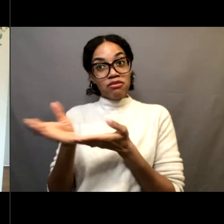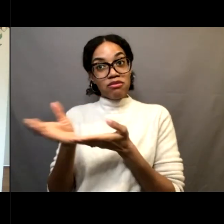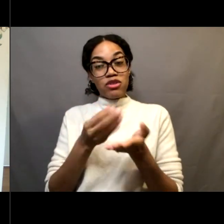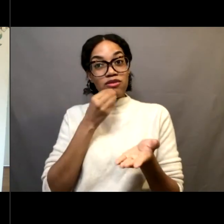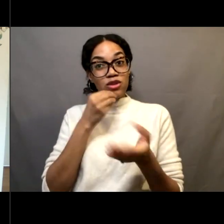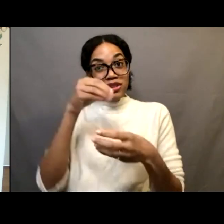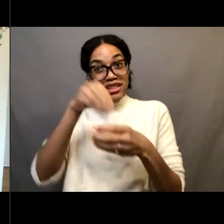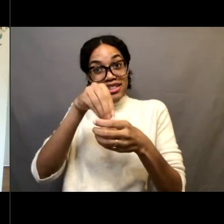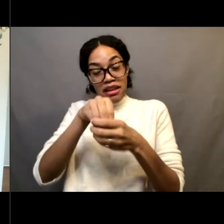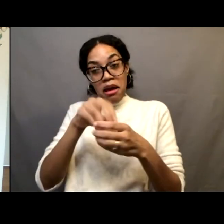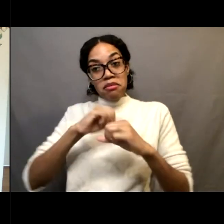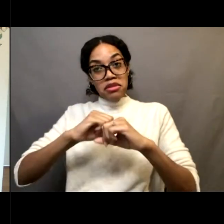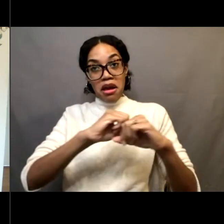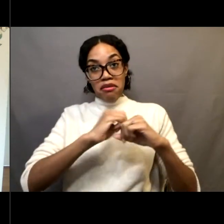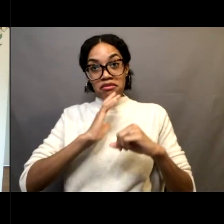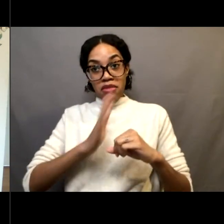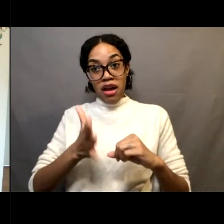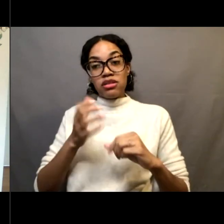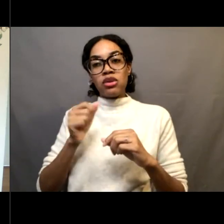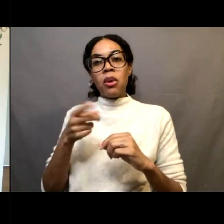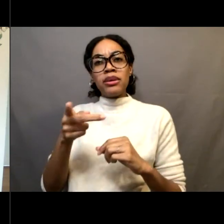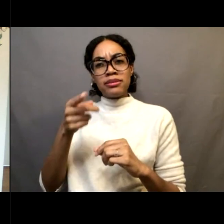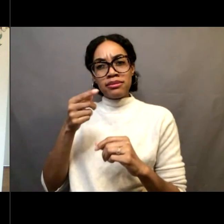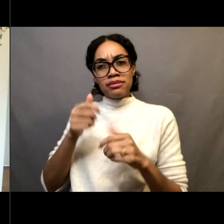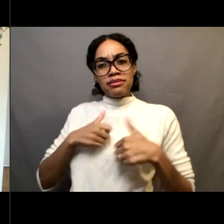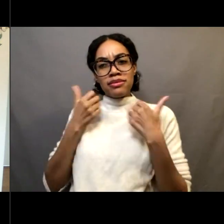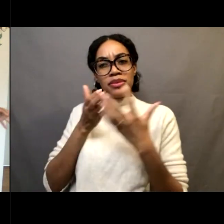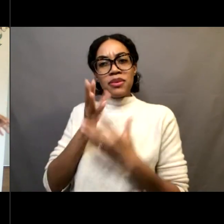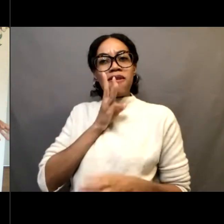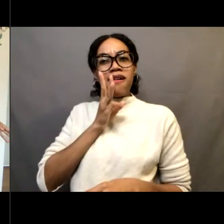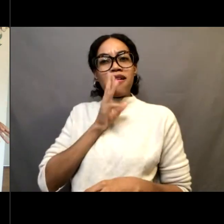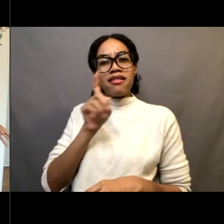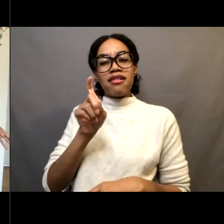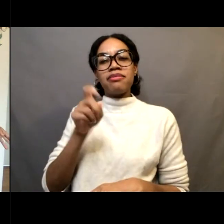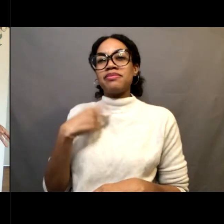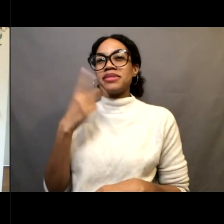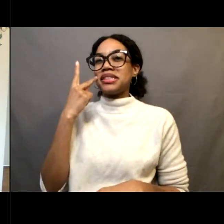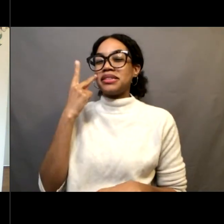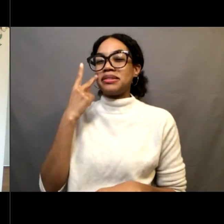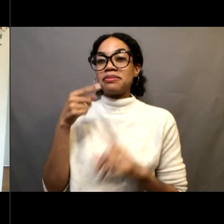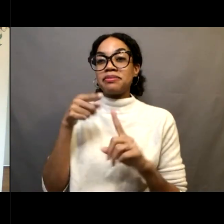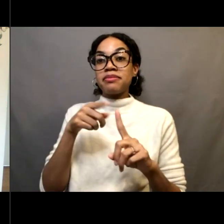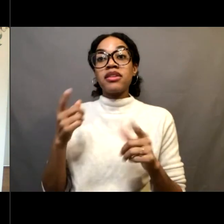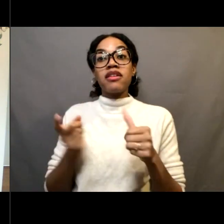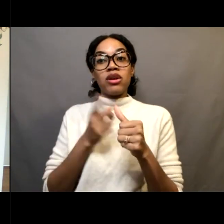this is putting the house in some kind of a bucket so that we're not going to have water flowing around everywhere.